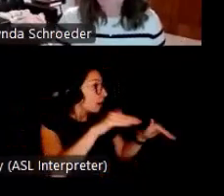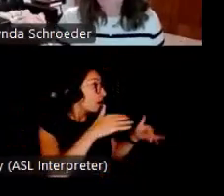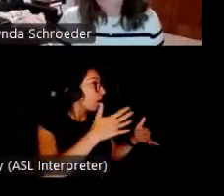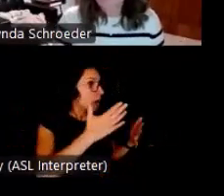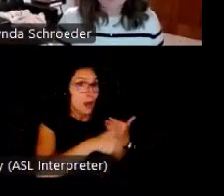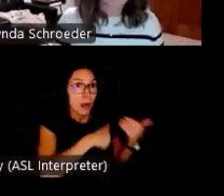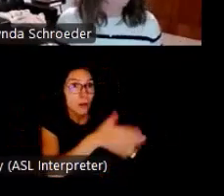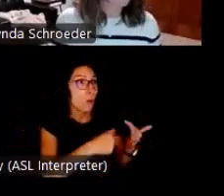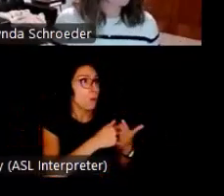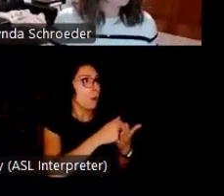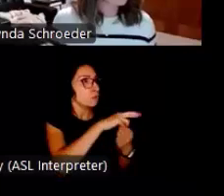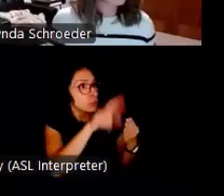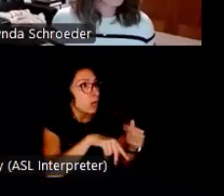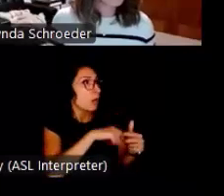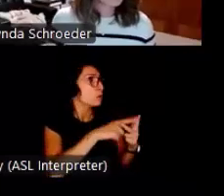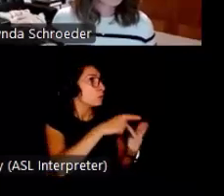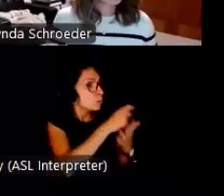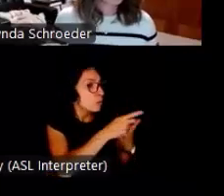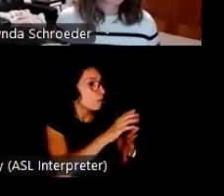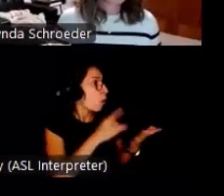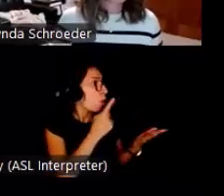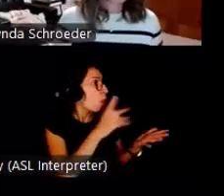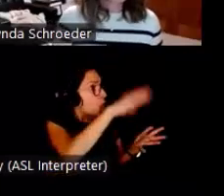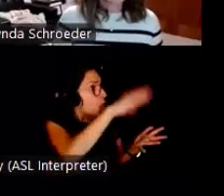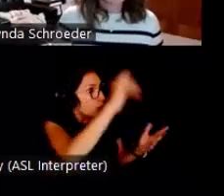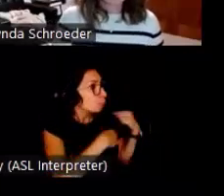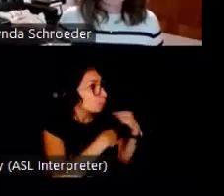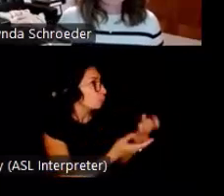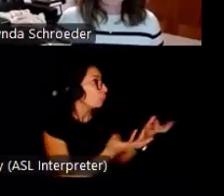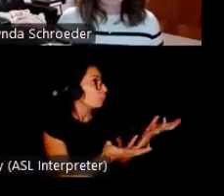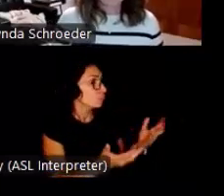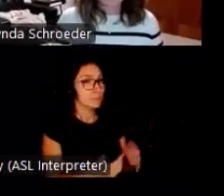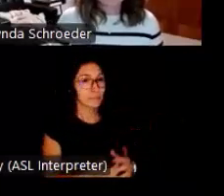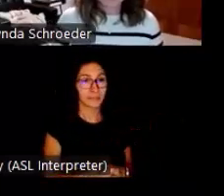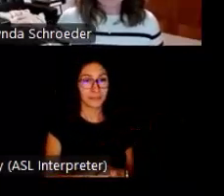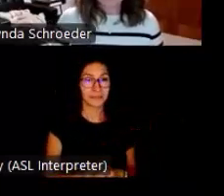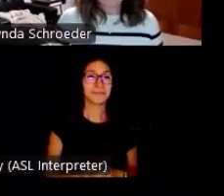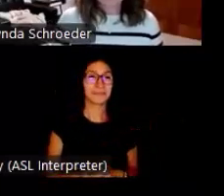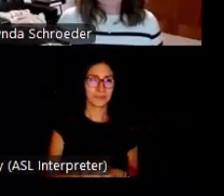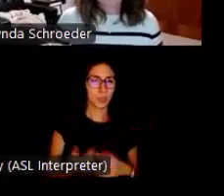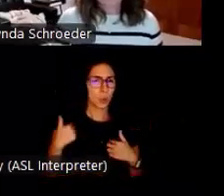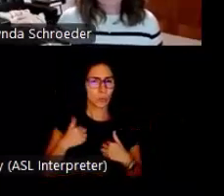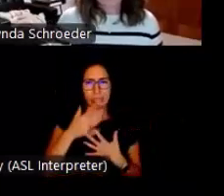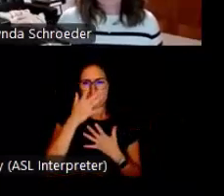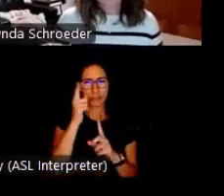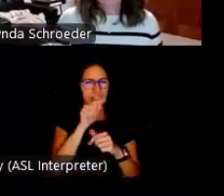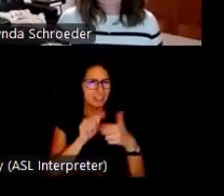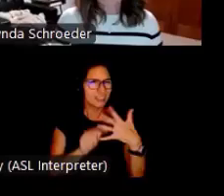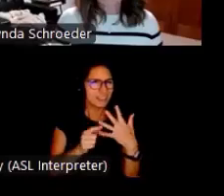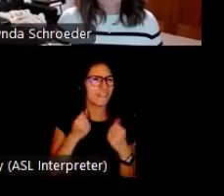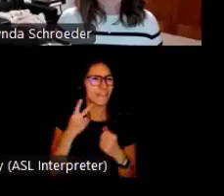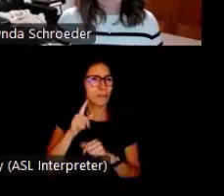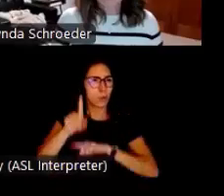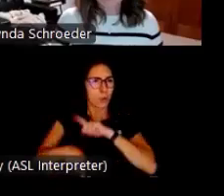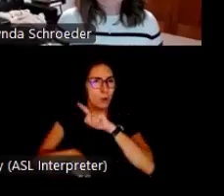What have you learned? So the questions we were interested in is not only what is the mental health status,